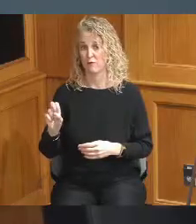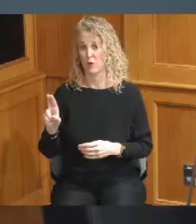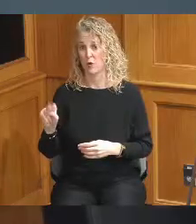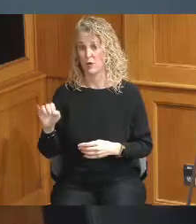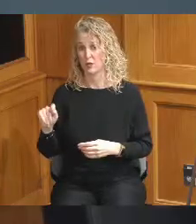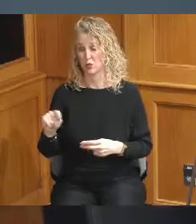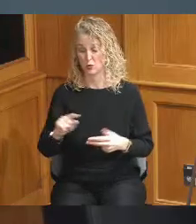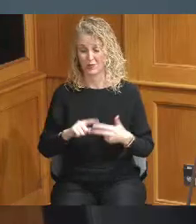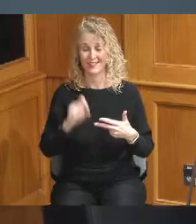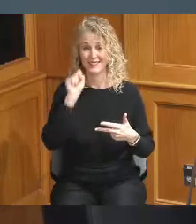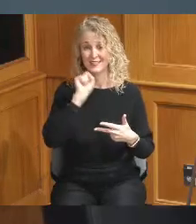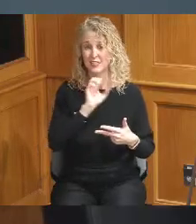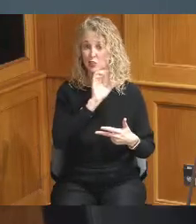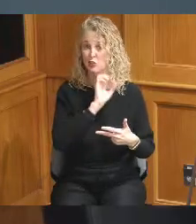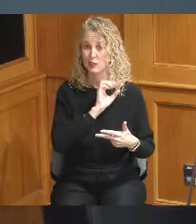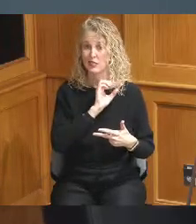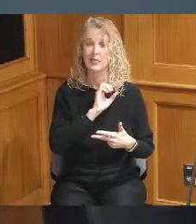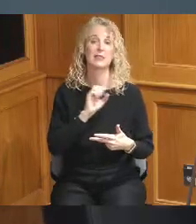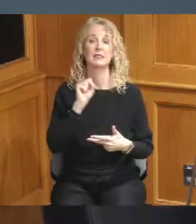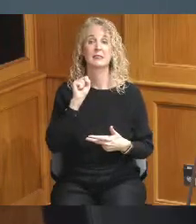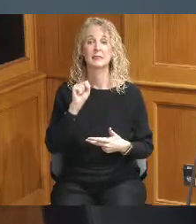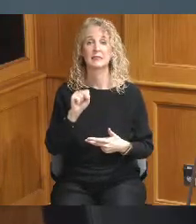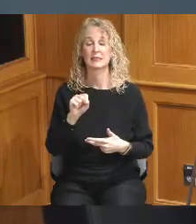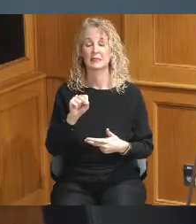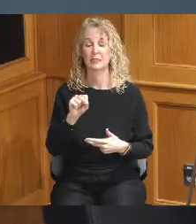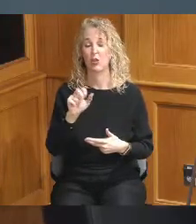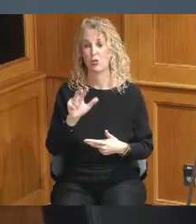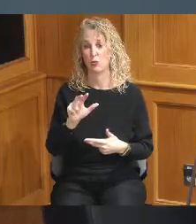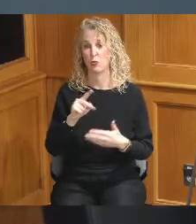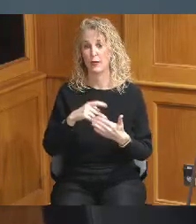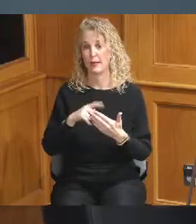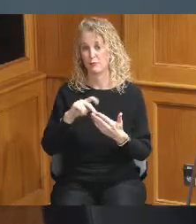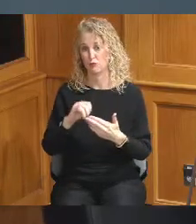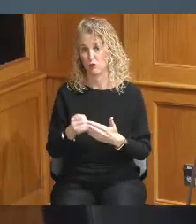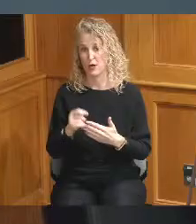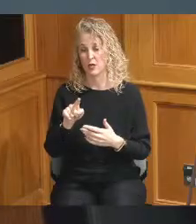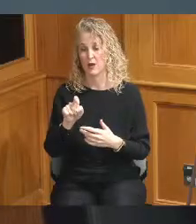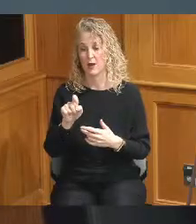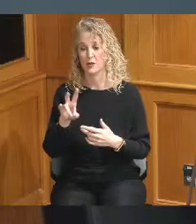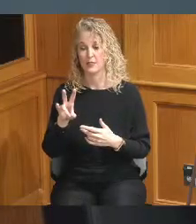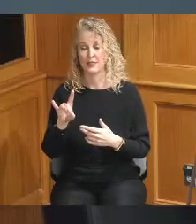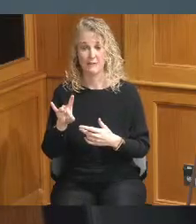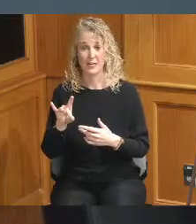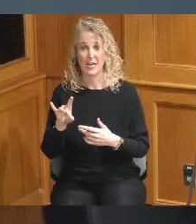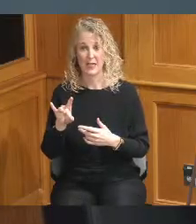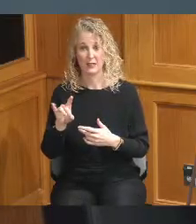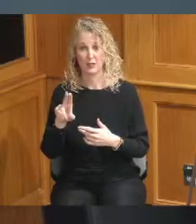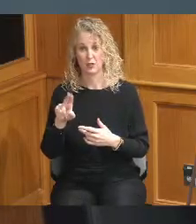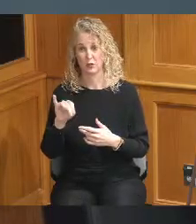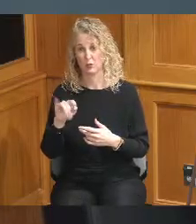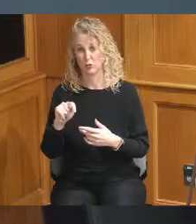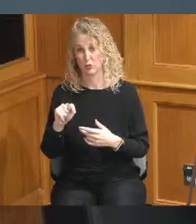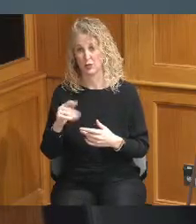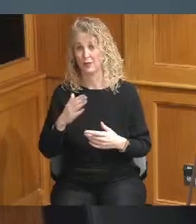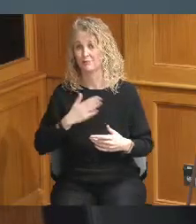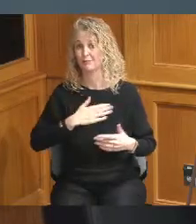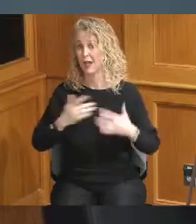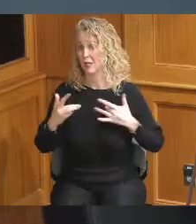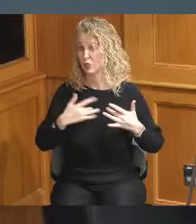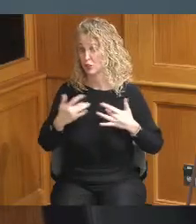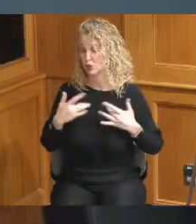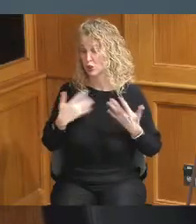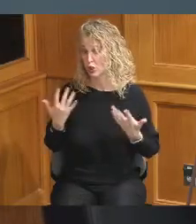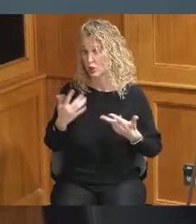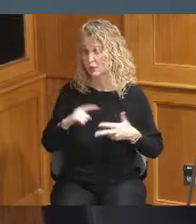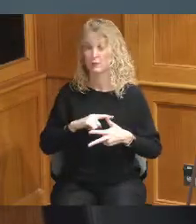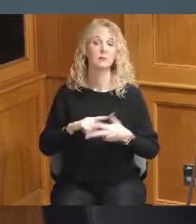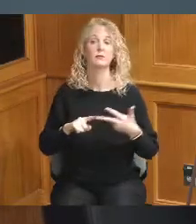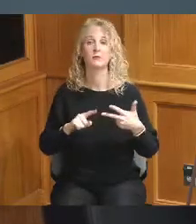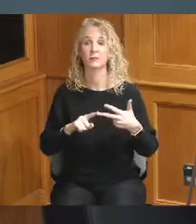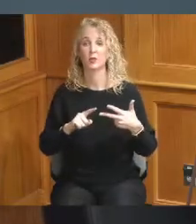have three projects 178 units my concern well several concerns under reentry you say you need to